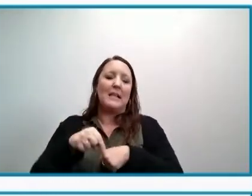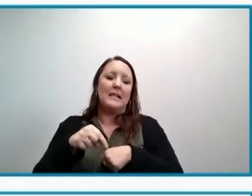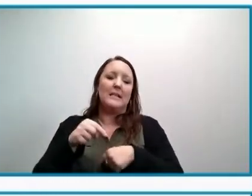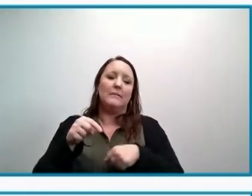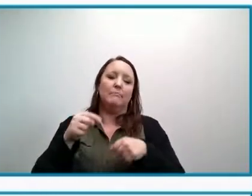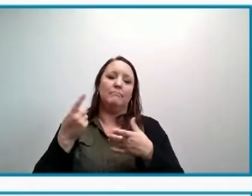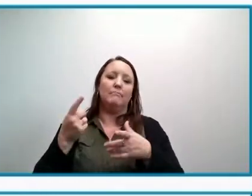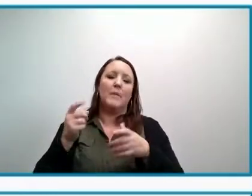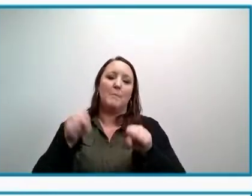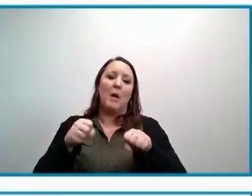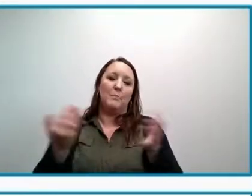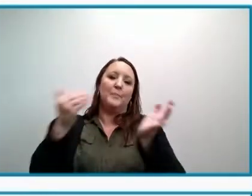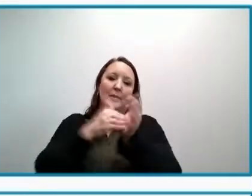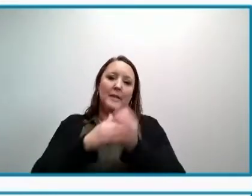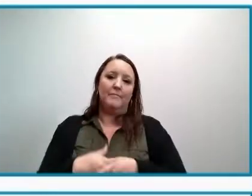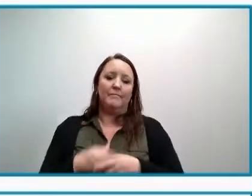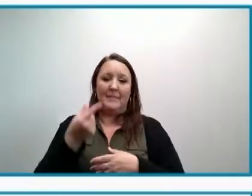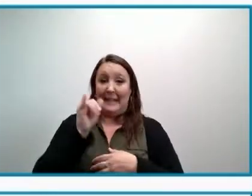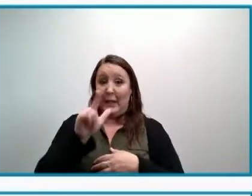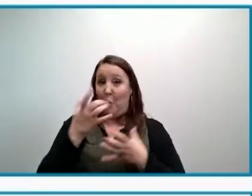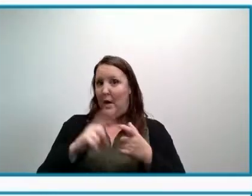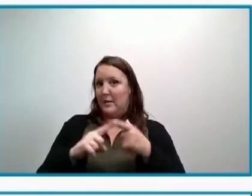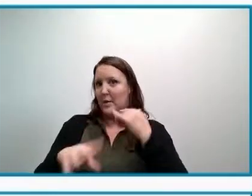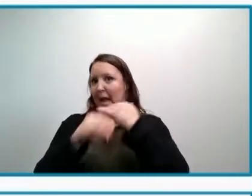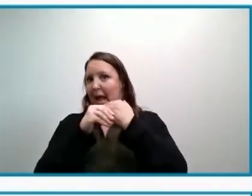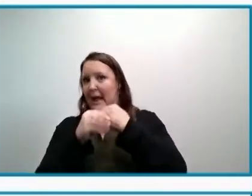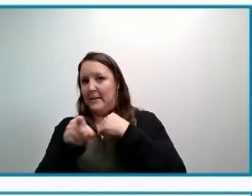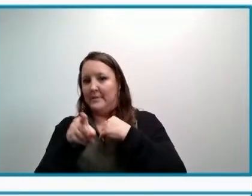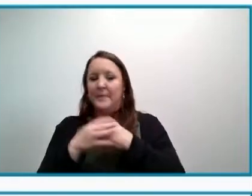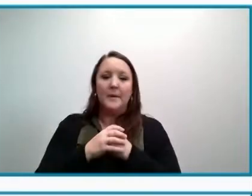Can I add something too? Yeah. Um, you know, uh,